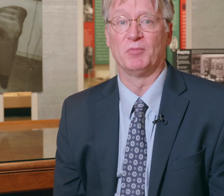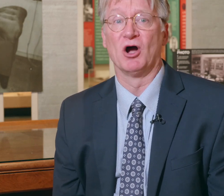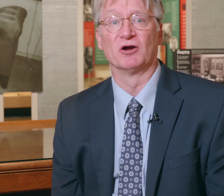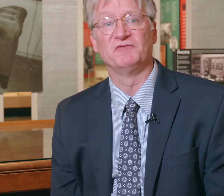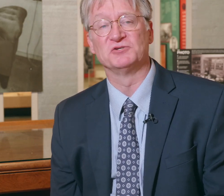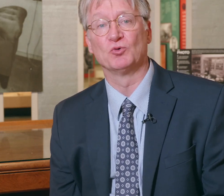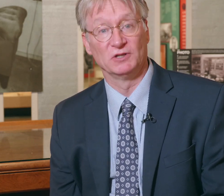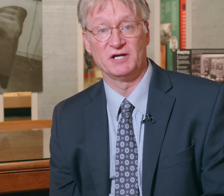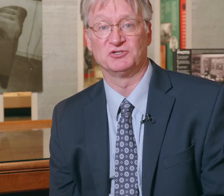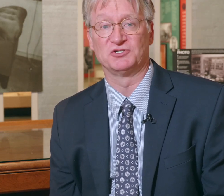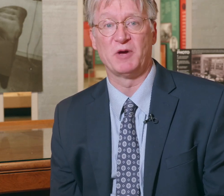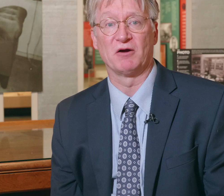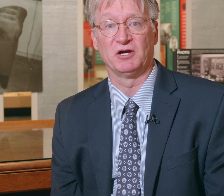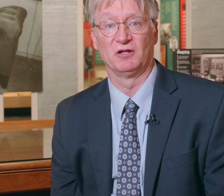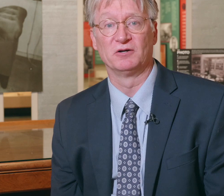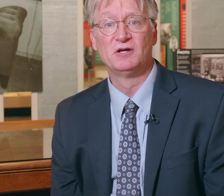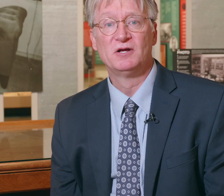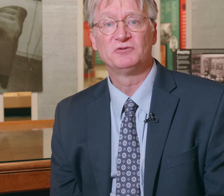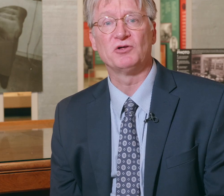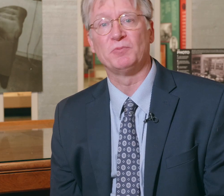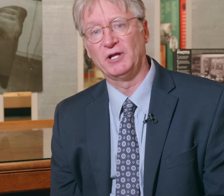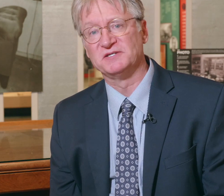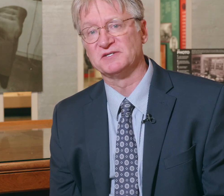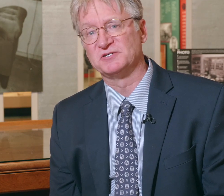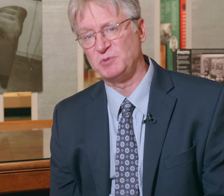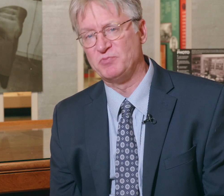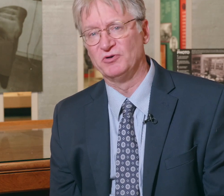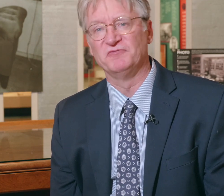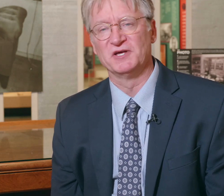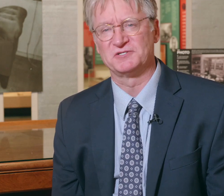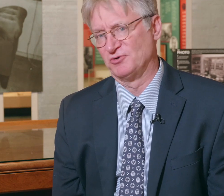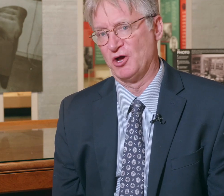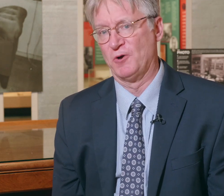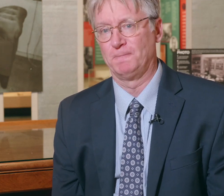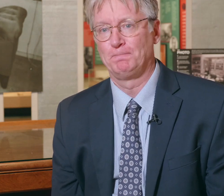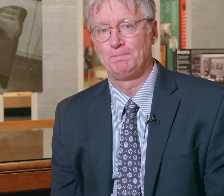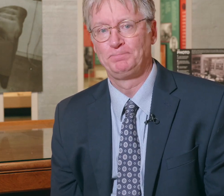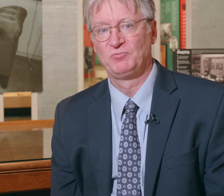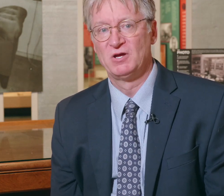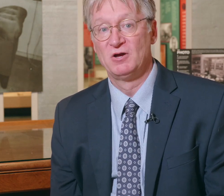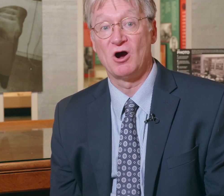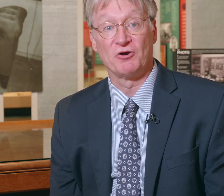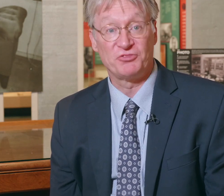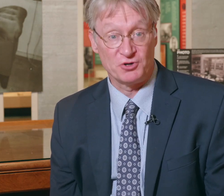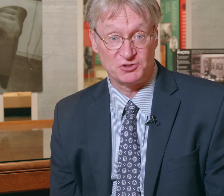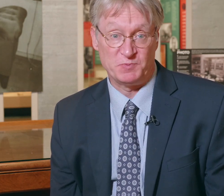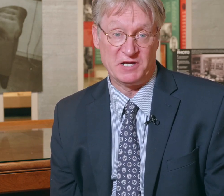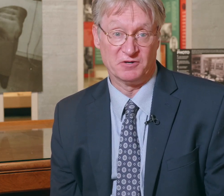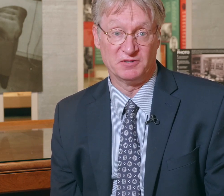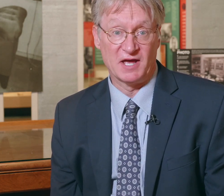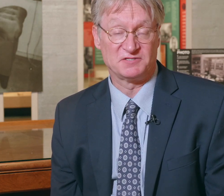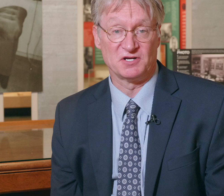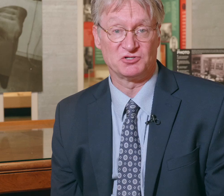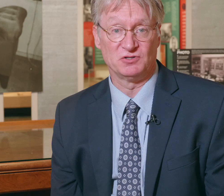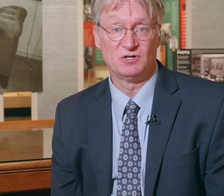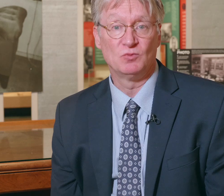in biographies or legends about Keller, though the places, people, and events're known. Our third speaker in that session